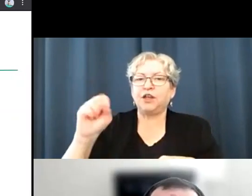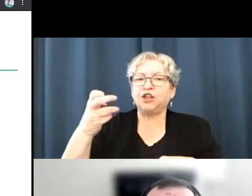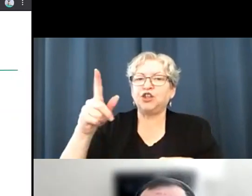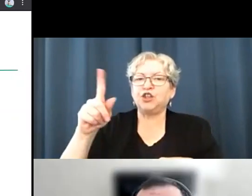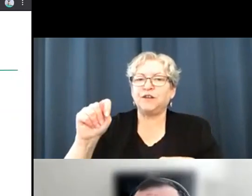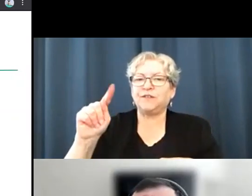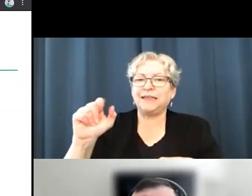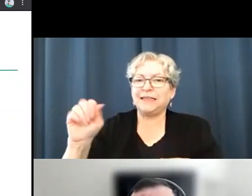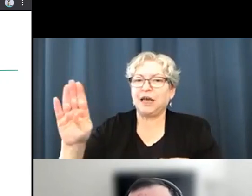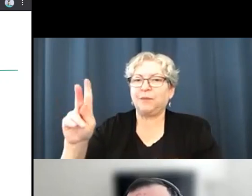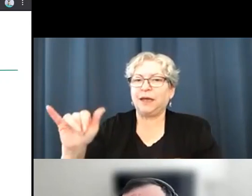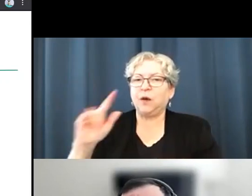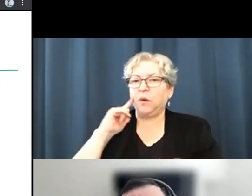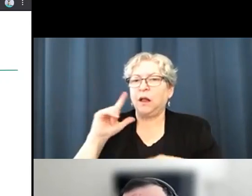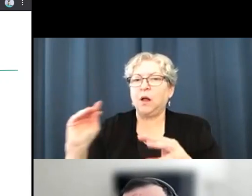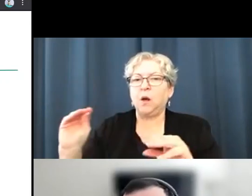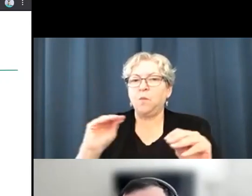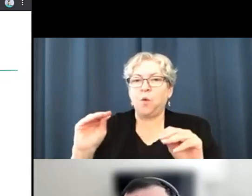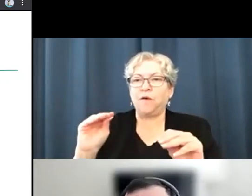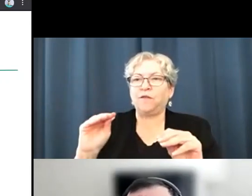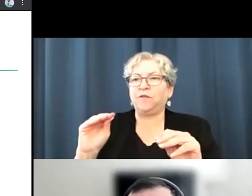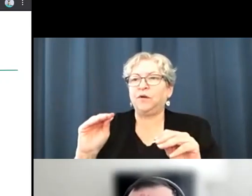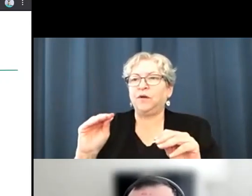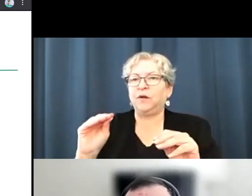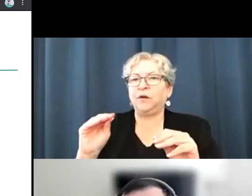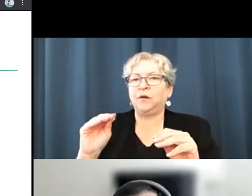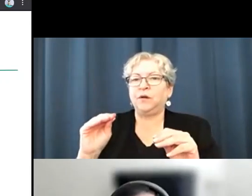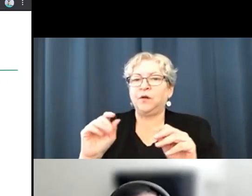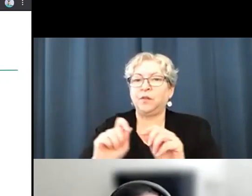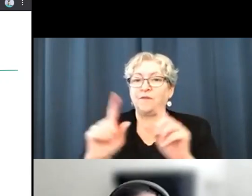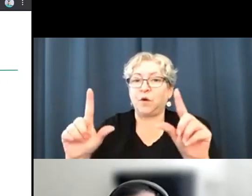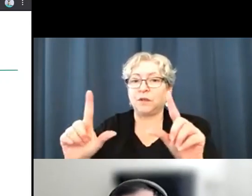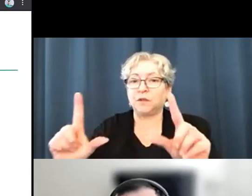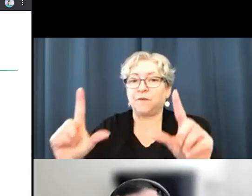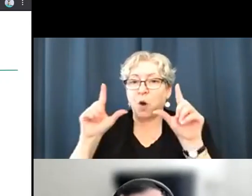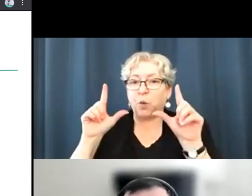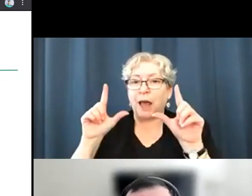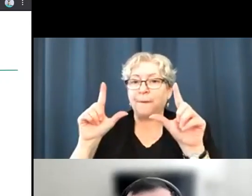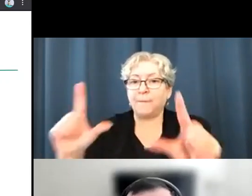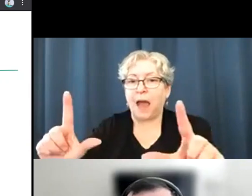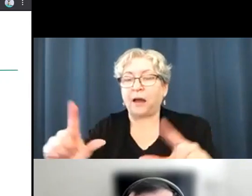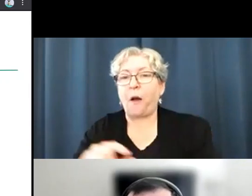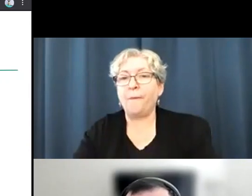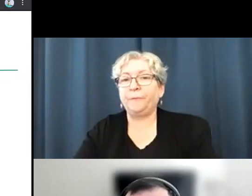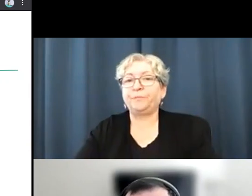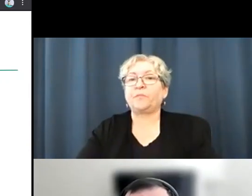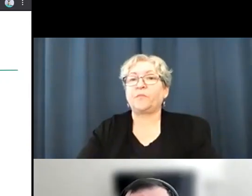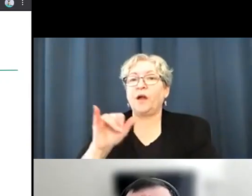which are gonna move the focus forward and backwards on the page. So, keyboard focus is really important.